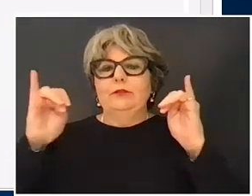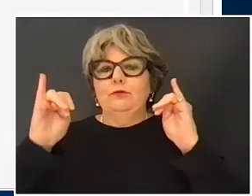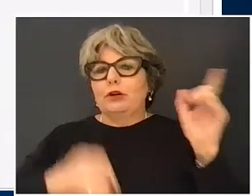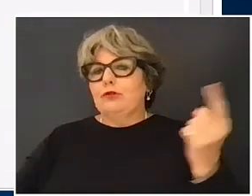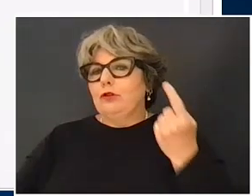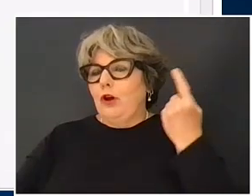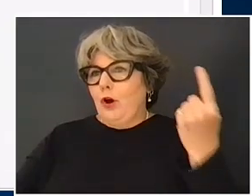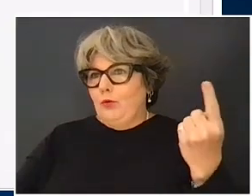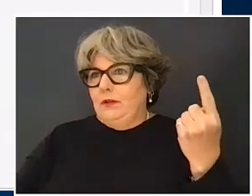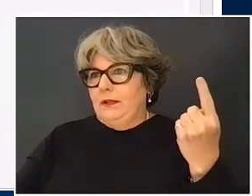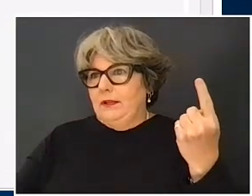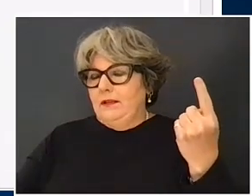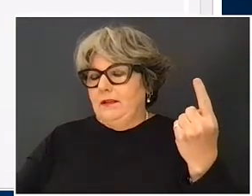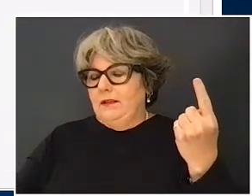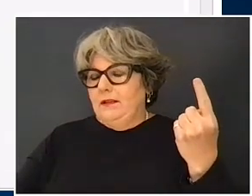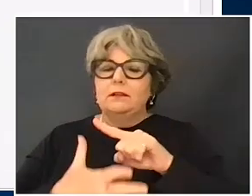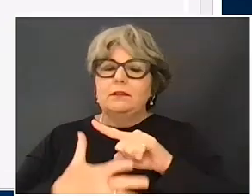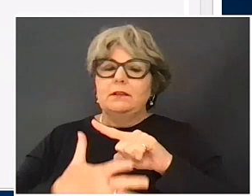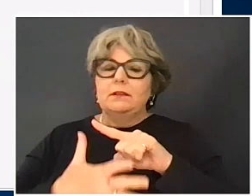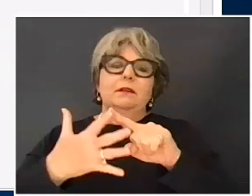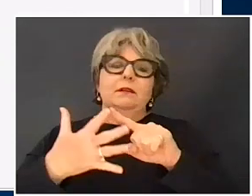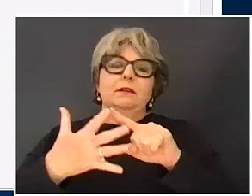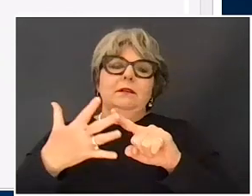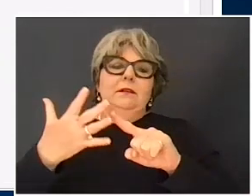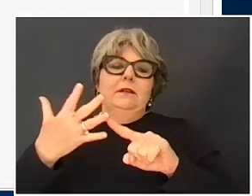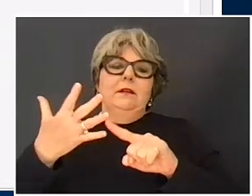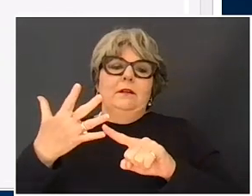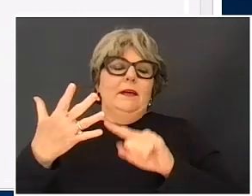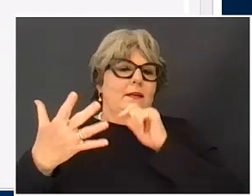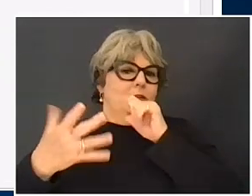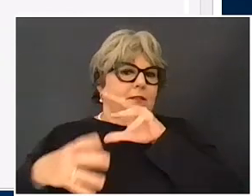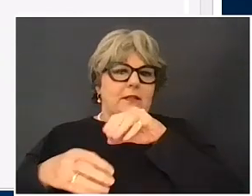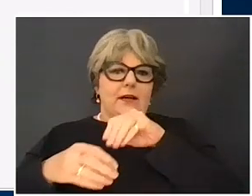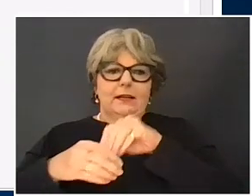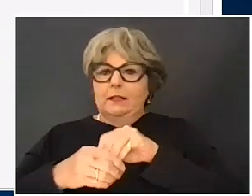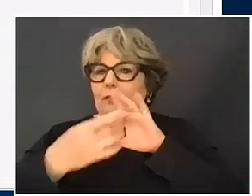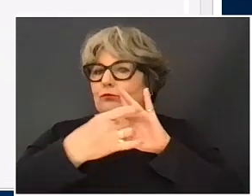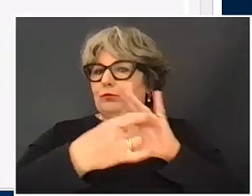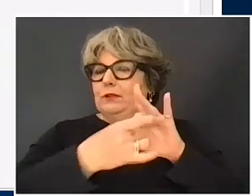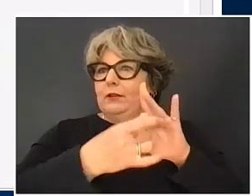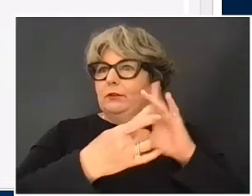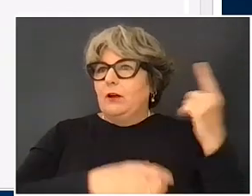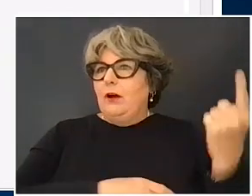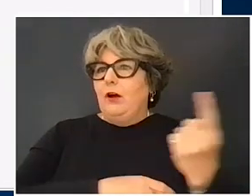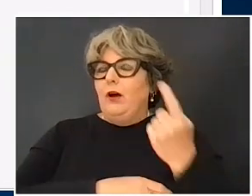So those would not include relationships that only dealt with, for example,